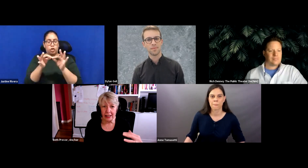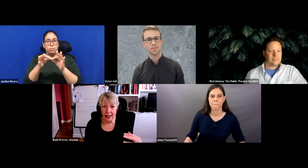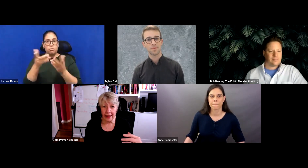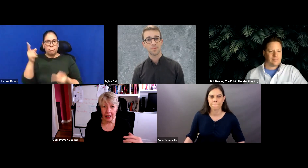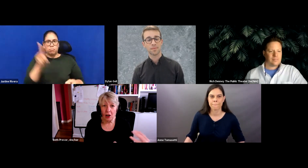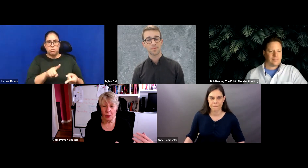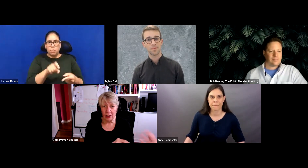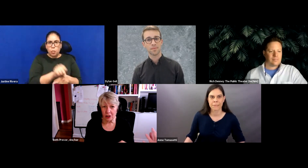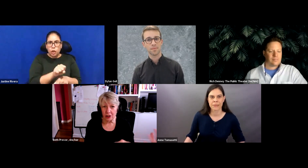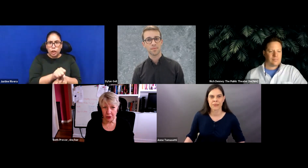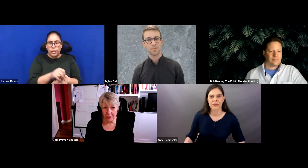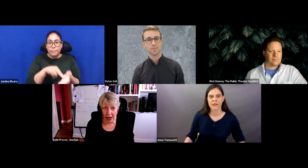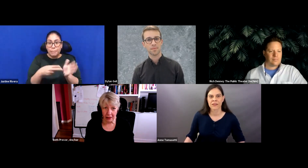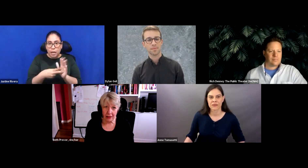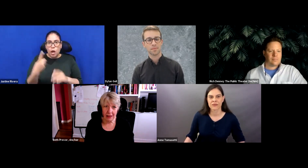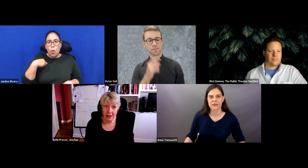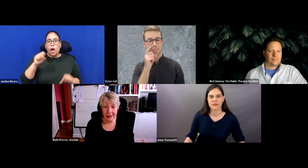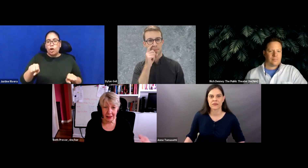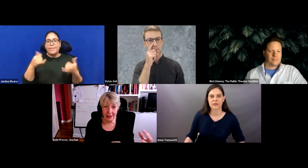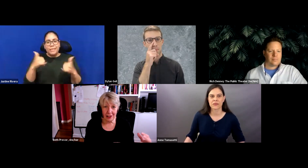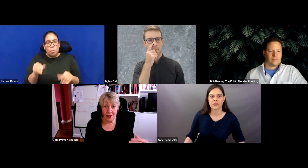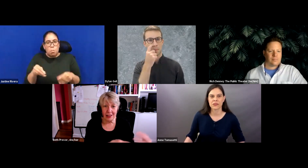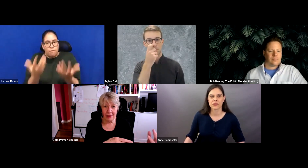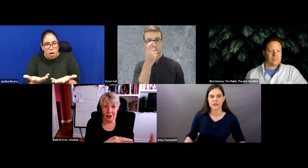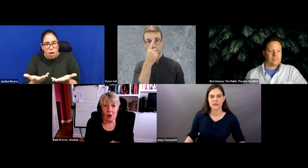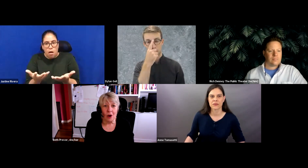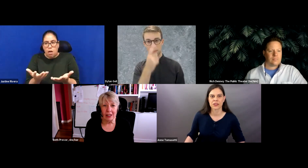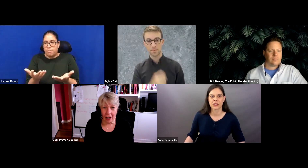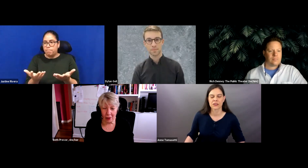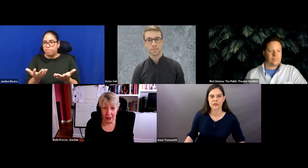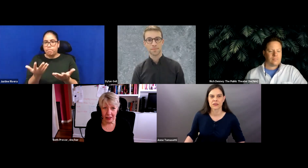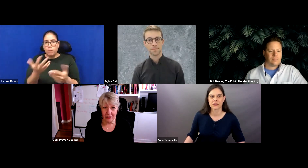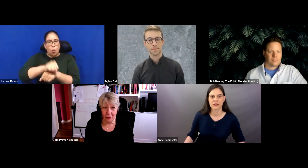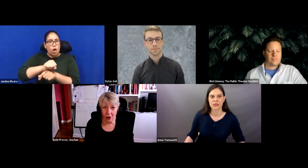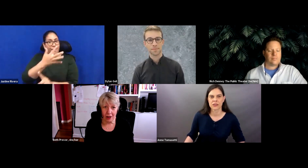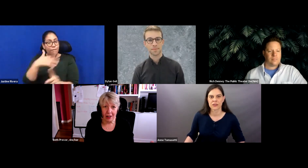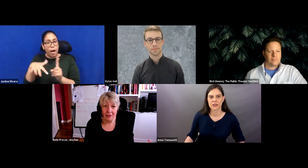idea that we could also provide, you know, a work environment for